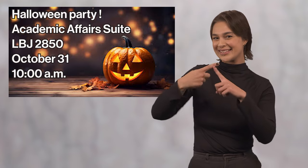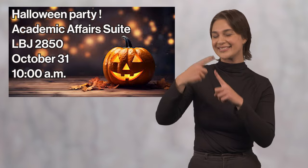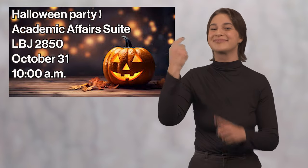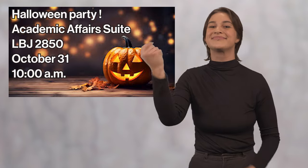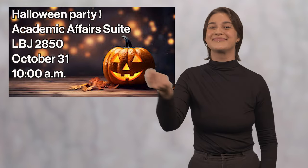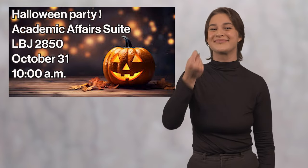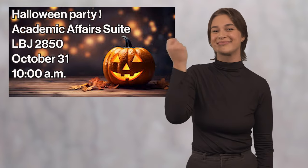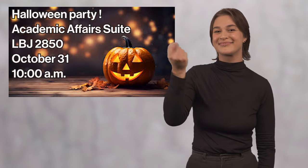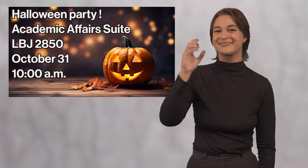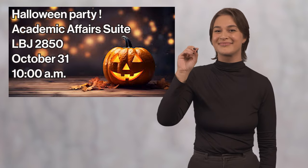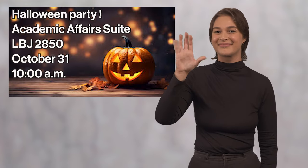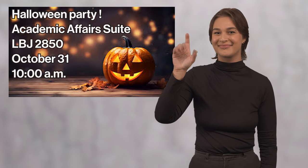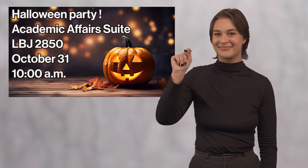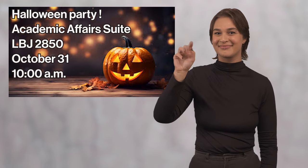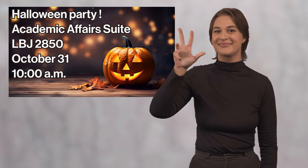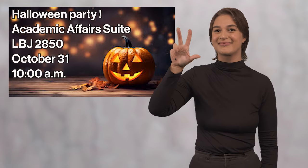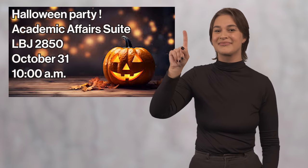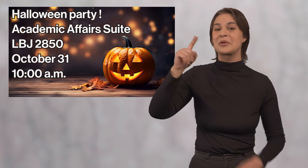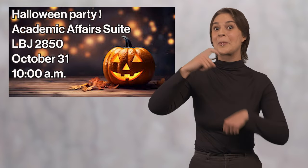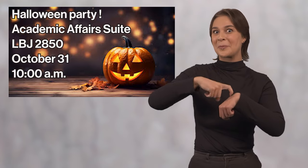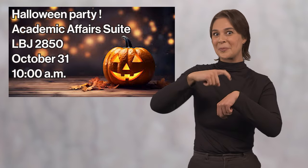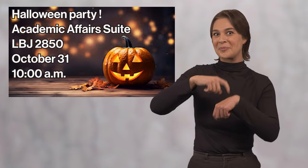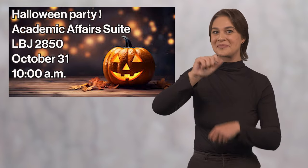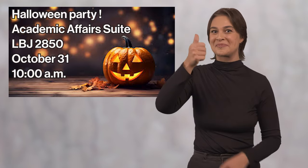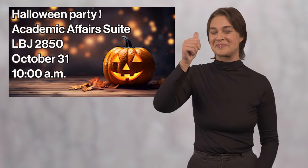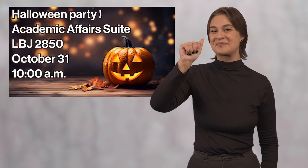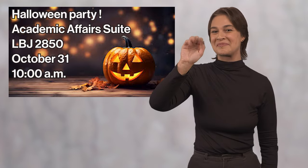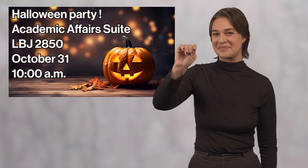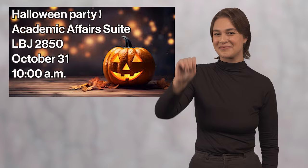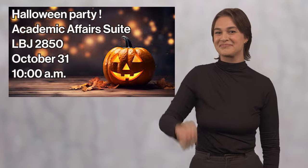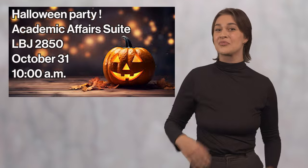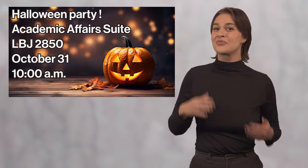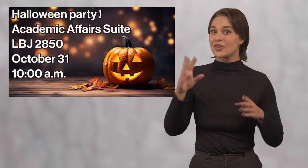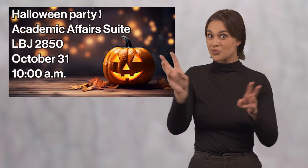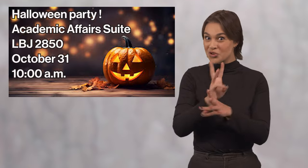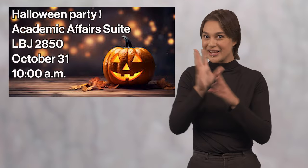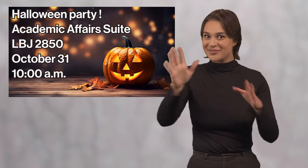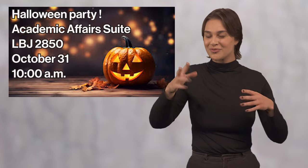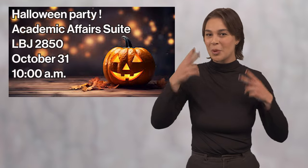LBJ 2850 on Tuesday, October 31 at 10:00 a.m.